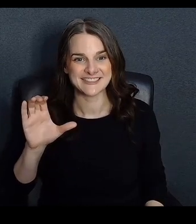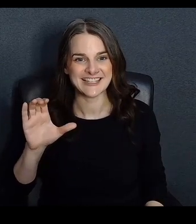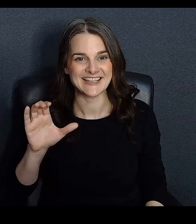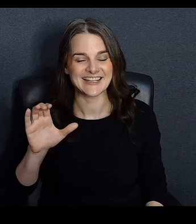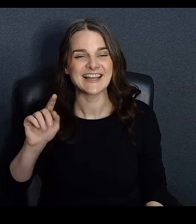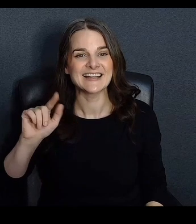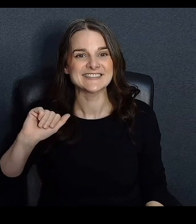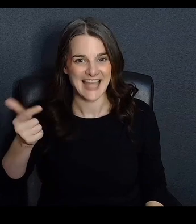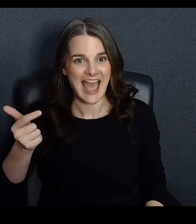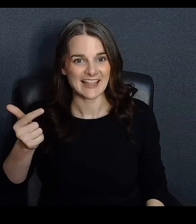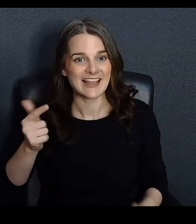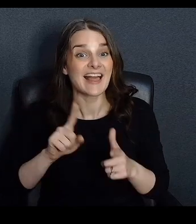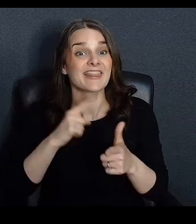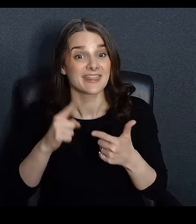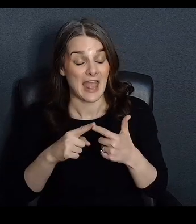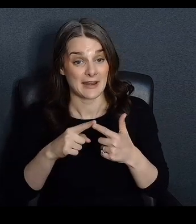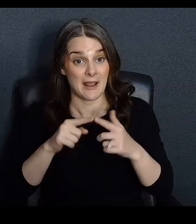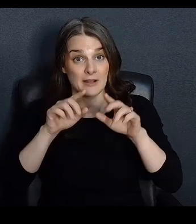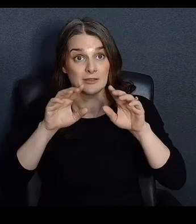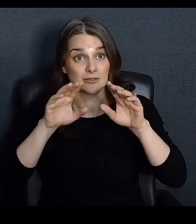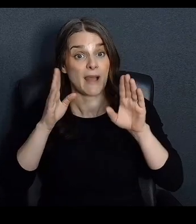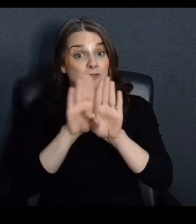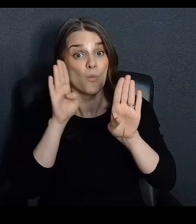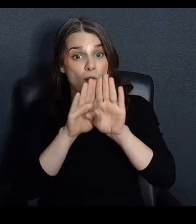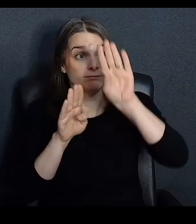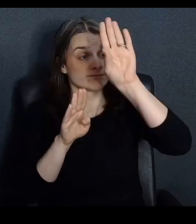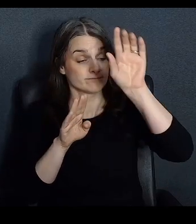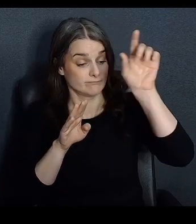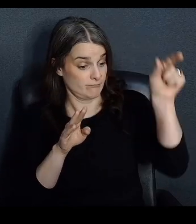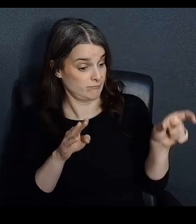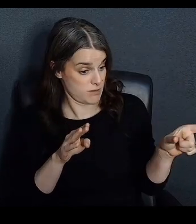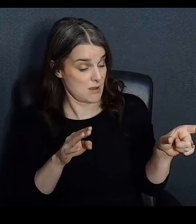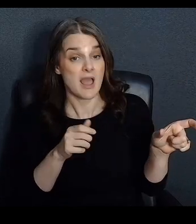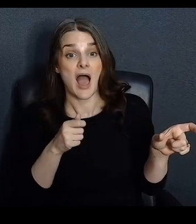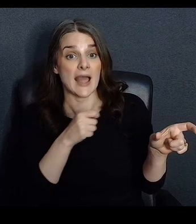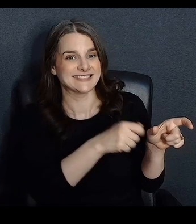tag by my doorway that I would tap with my phone, and the phone would automatically